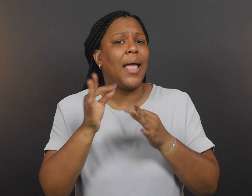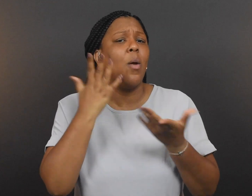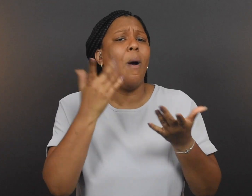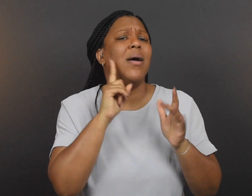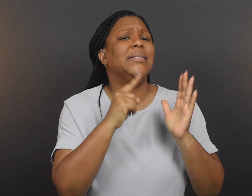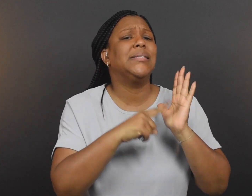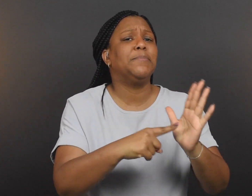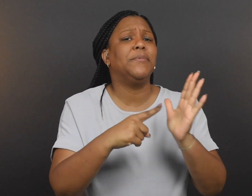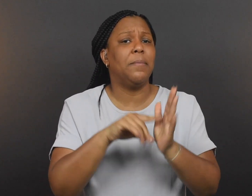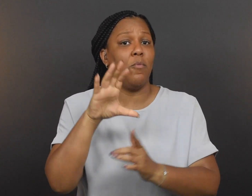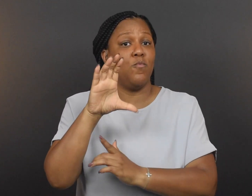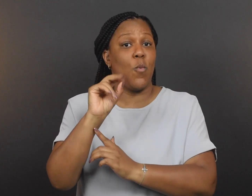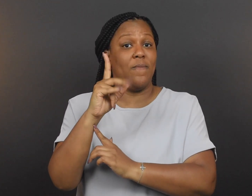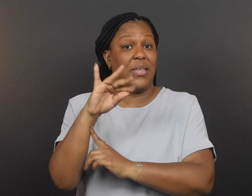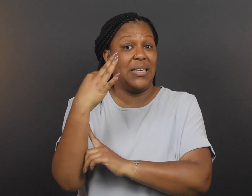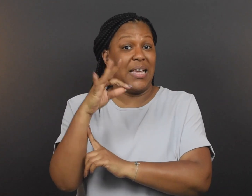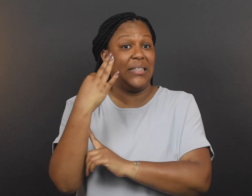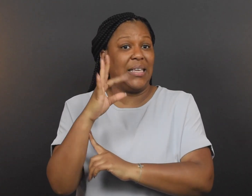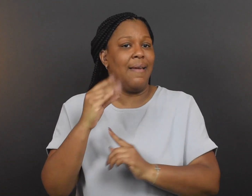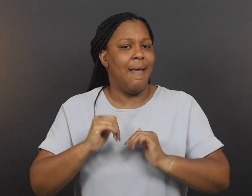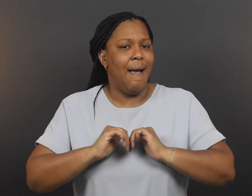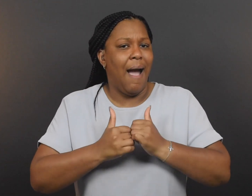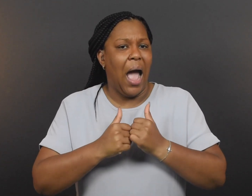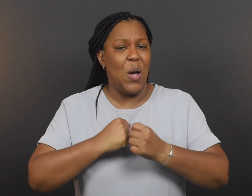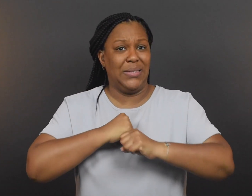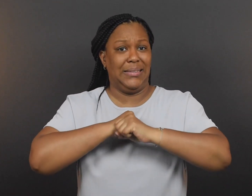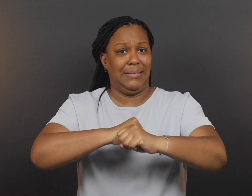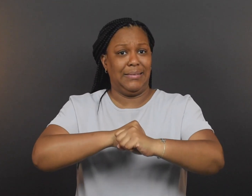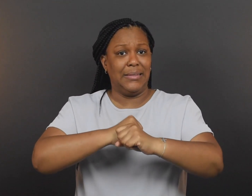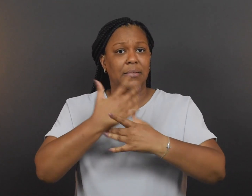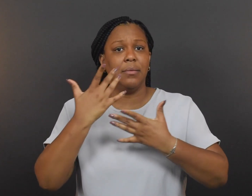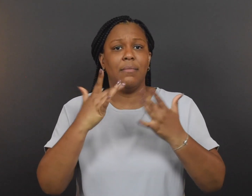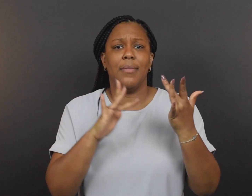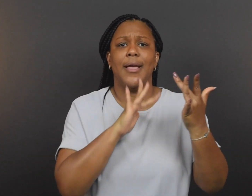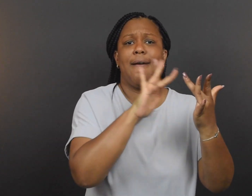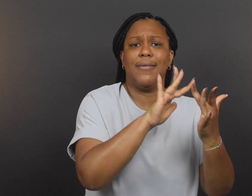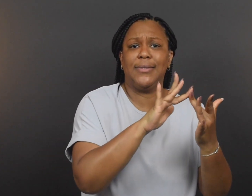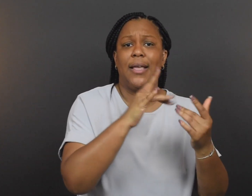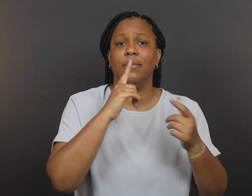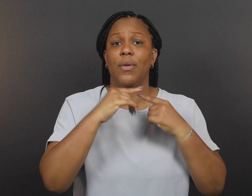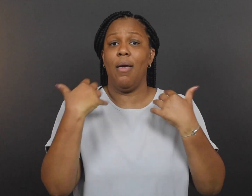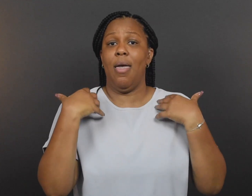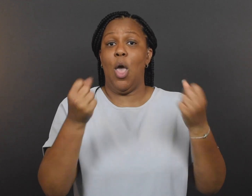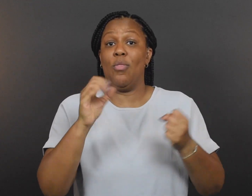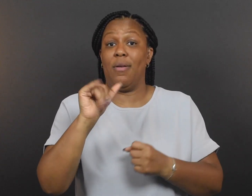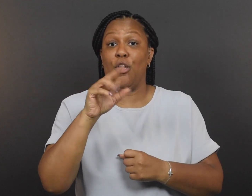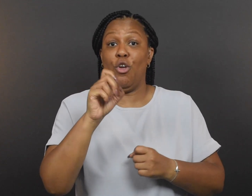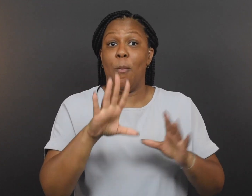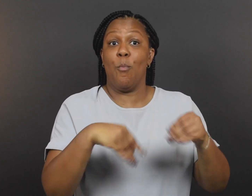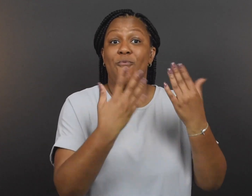the symptoms of COVID-19 and how to safely contact healthcare providers if they became sick.